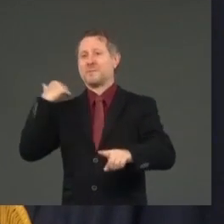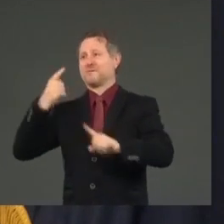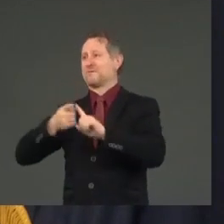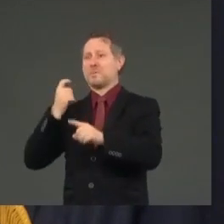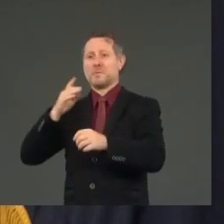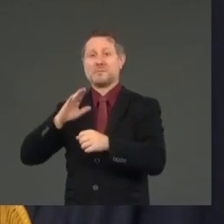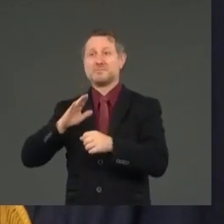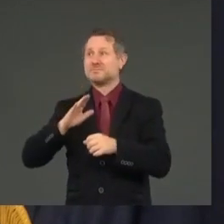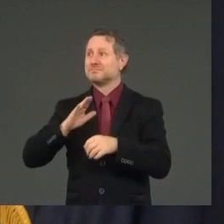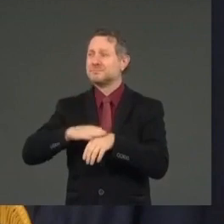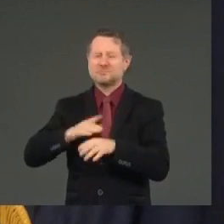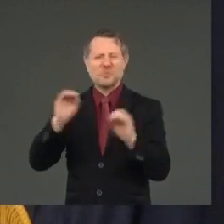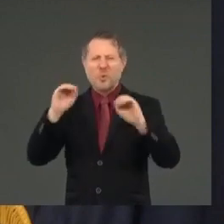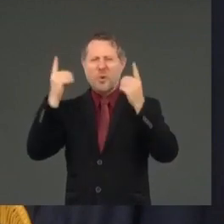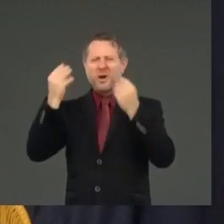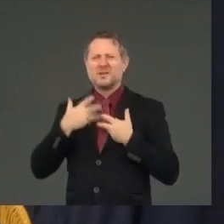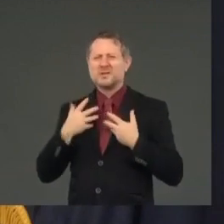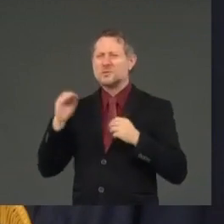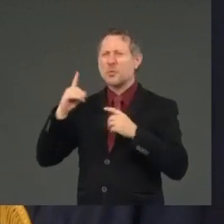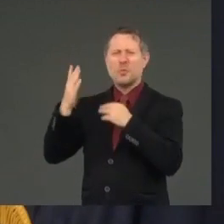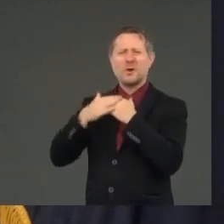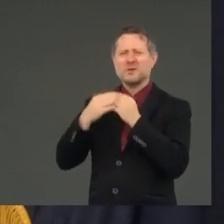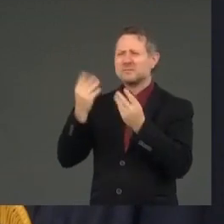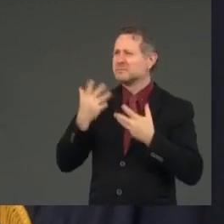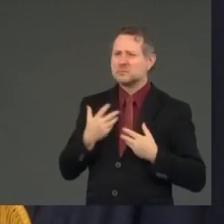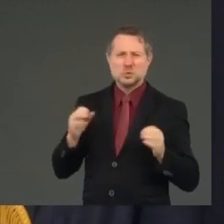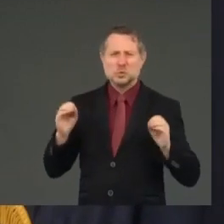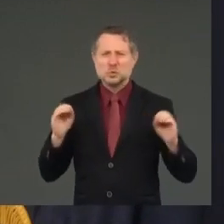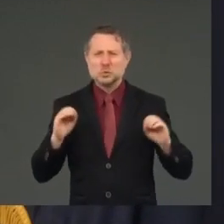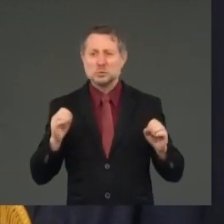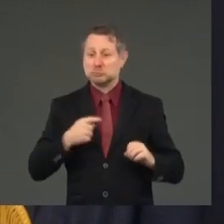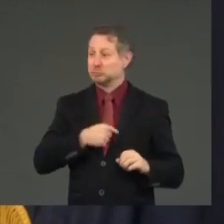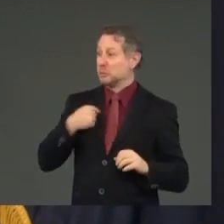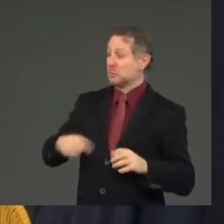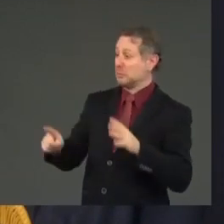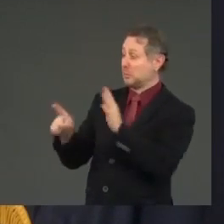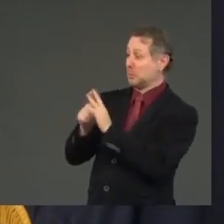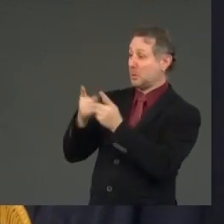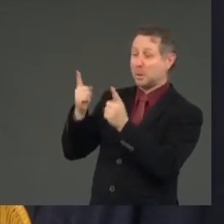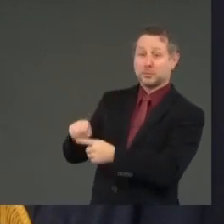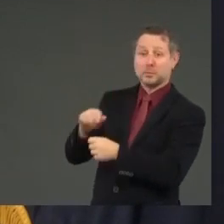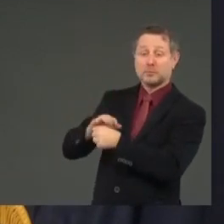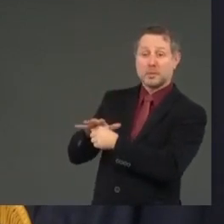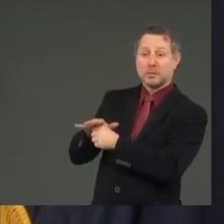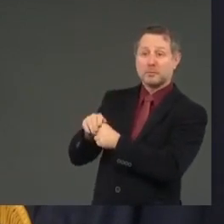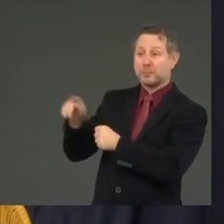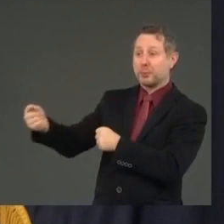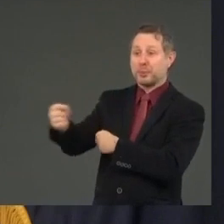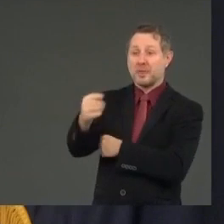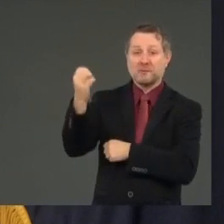WHERE WAS THE RESPONSE SYSTEM, WHERE WAS THE EARLY WARNING